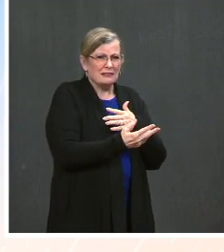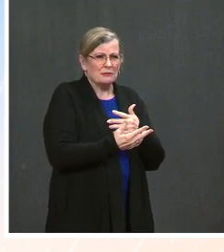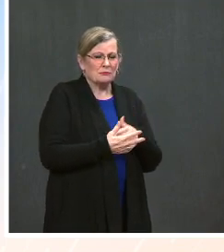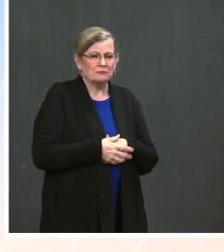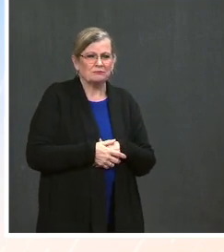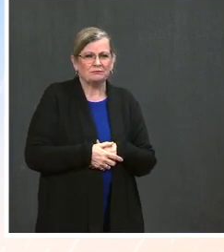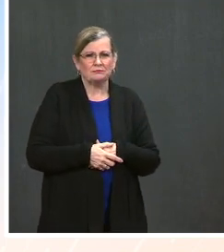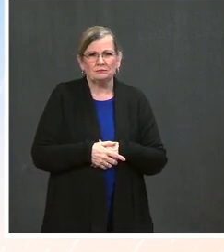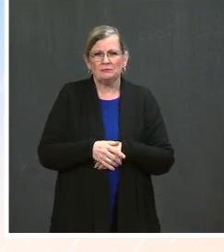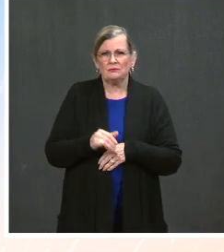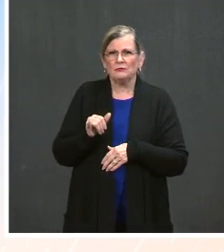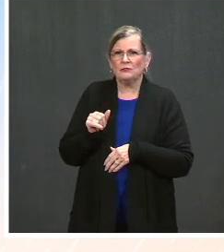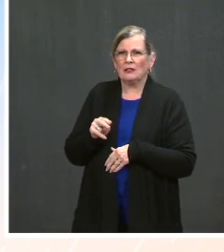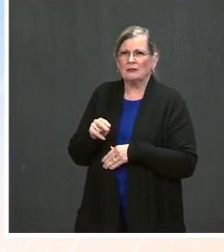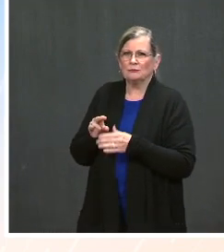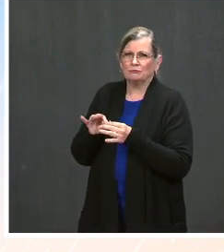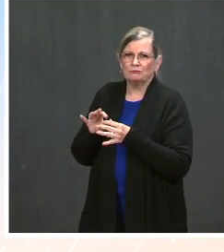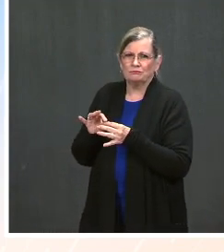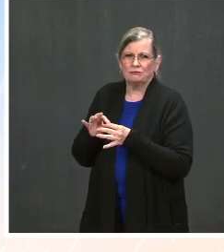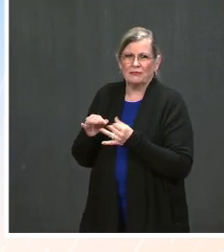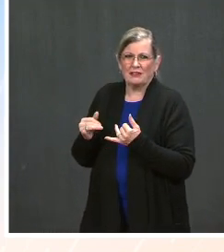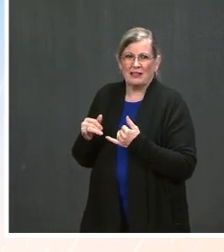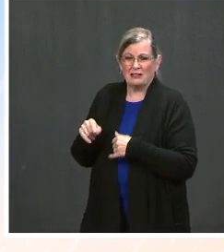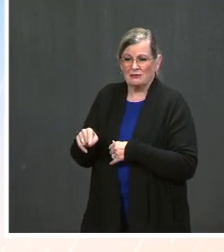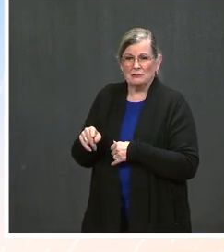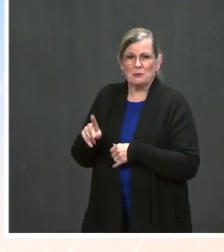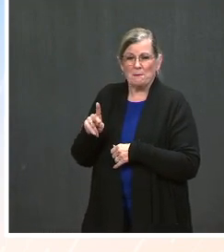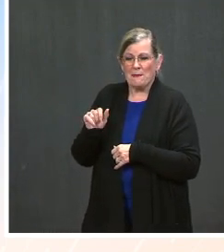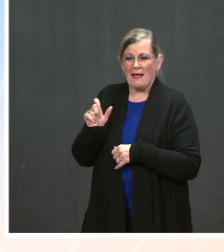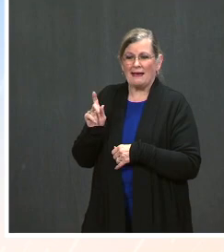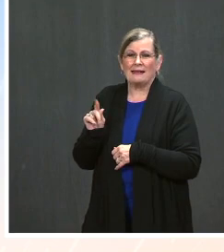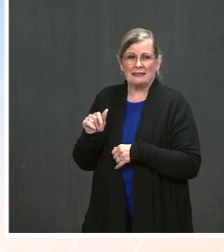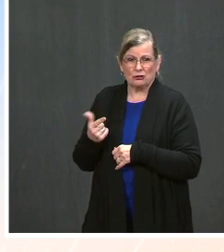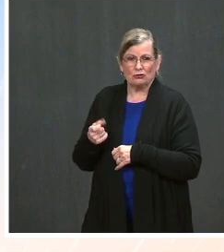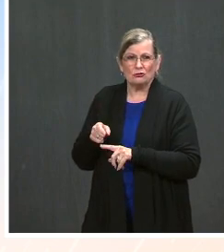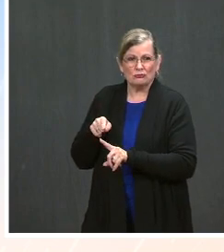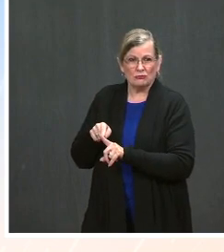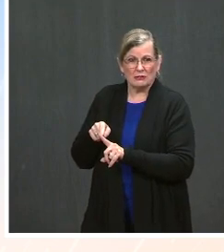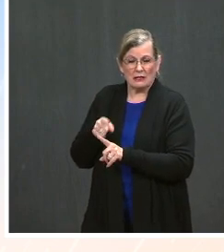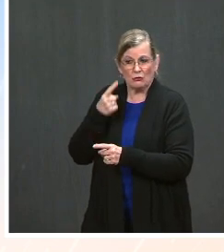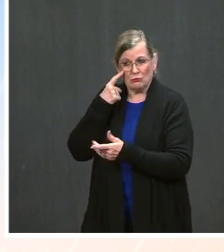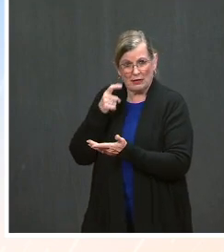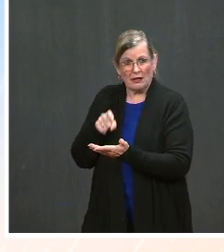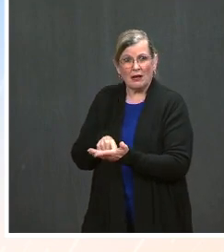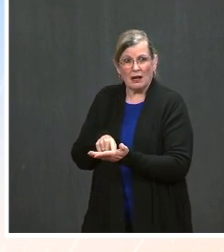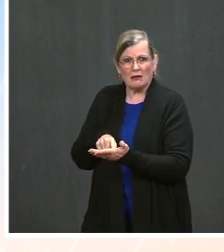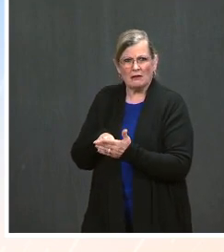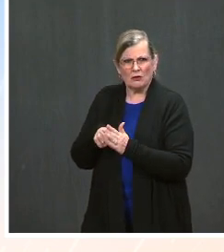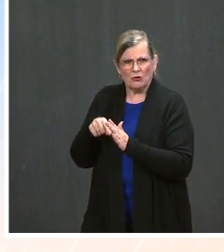this package recognizes the profound urgency and existential threat of the climate crisis,